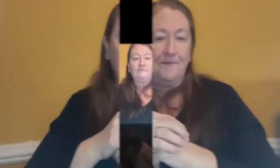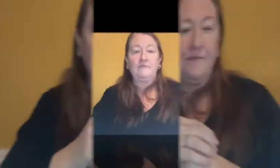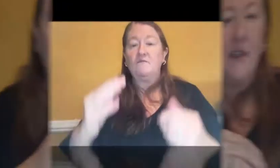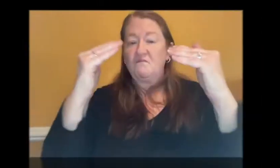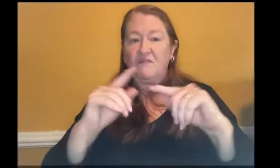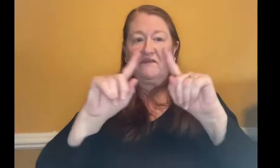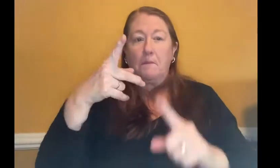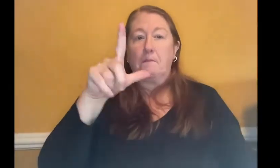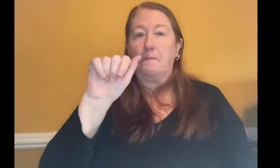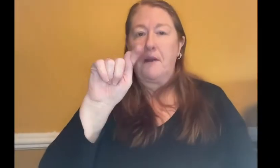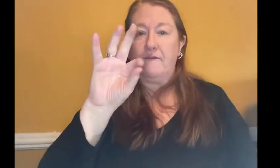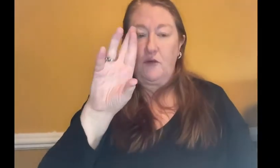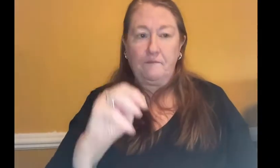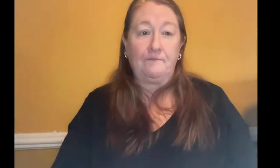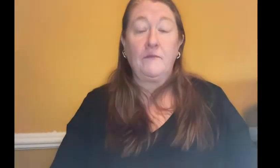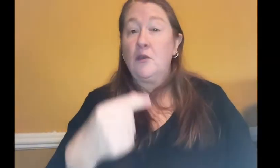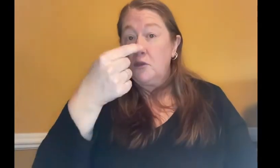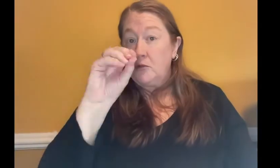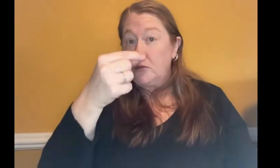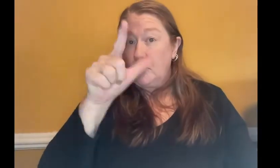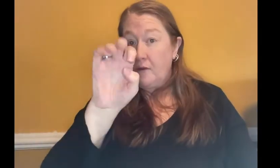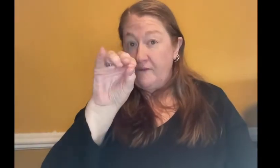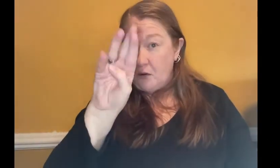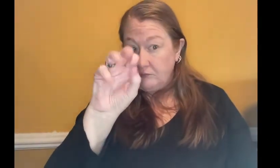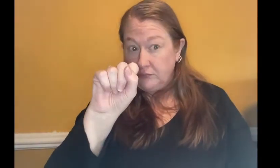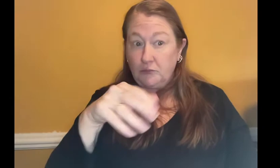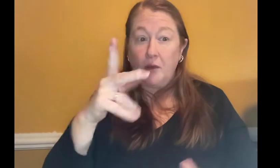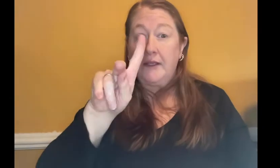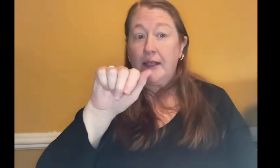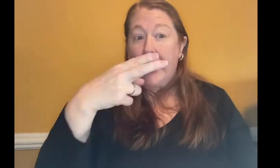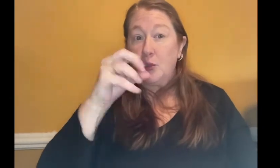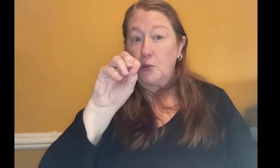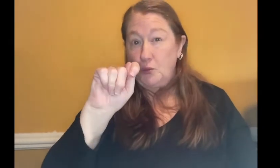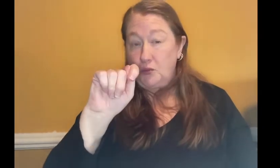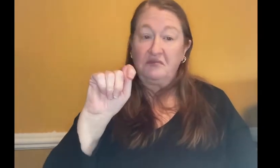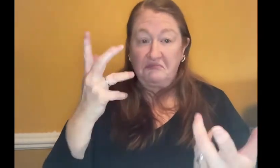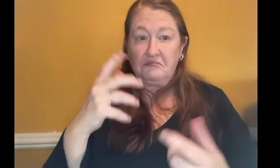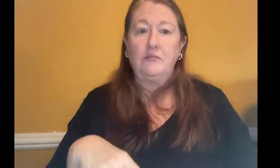More platforms you can use. Google Forms or Kahoot: